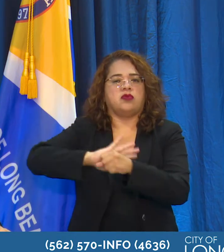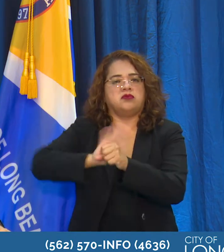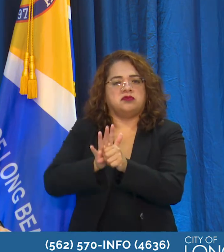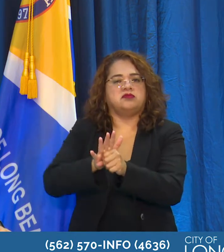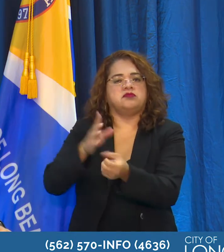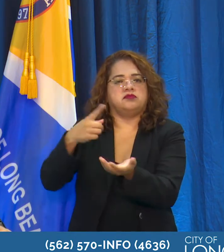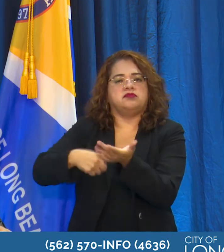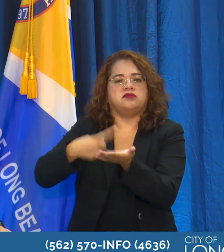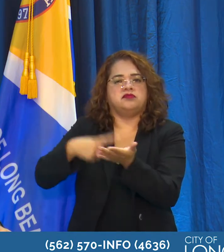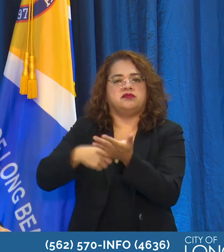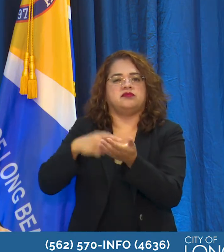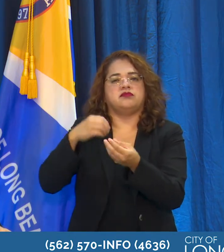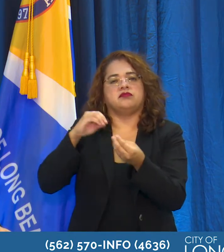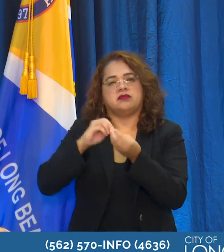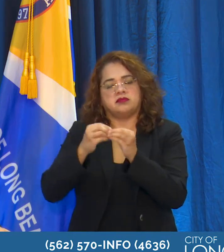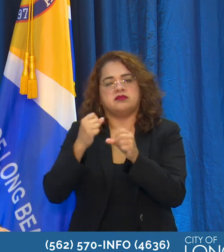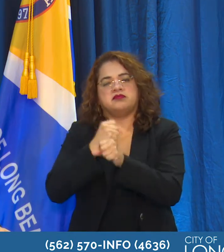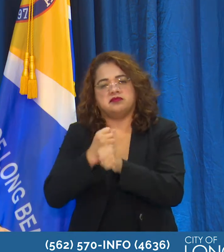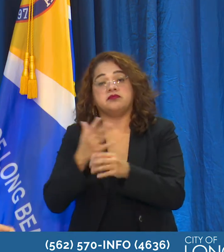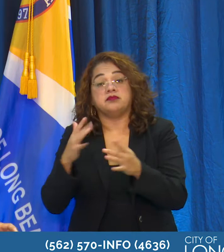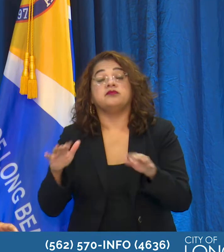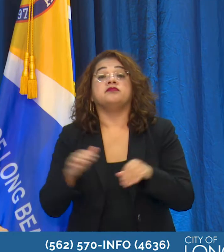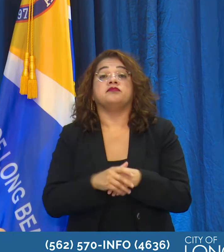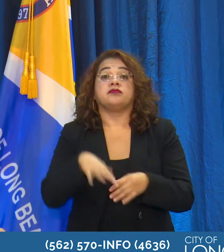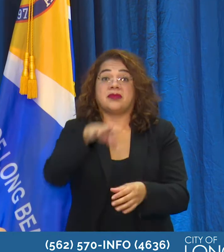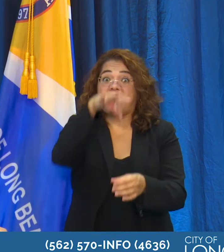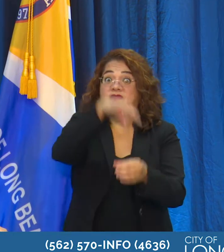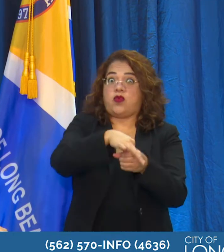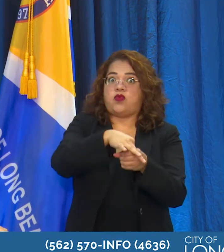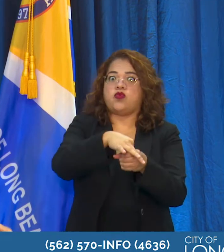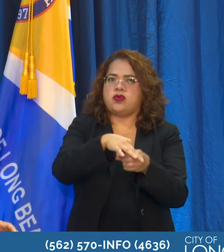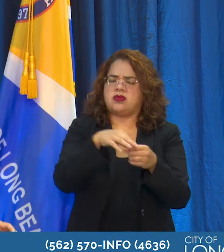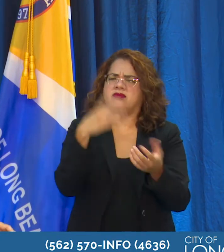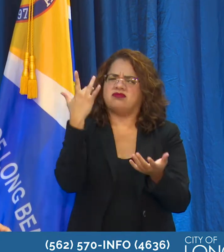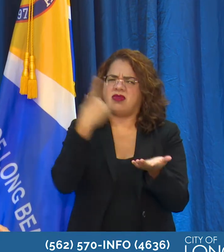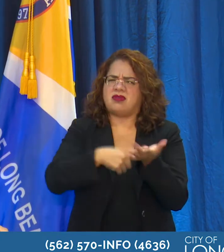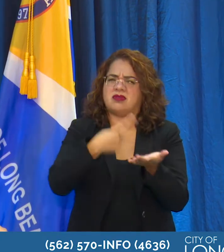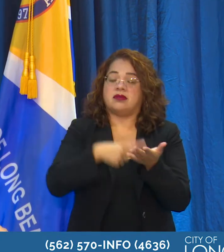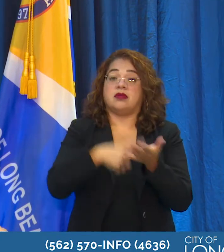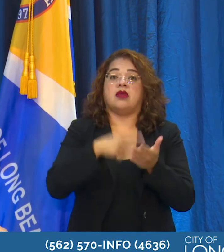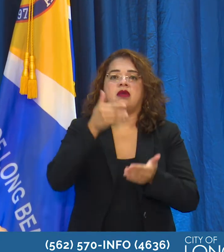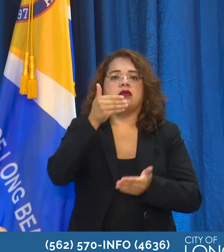The reason we're talking about voting is that this year, our voting process, absolutely